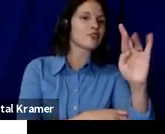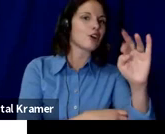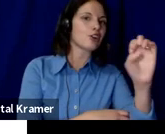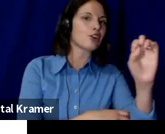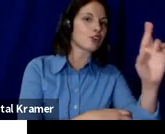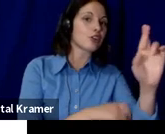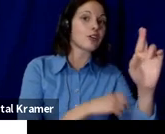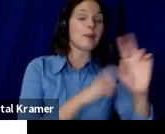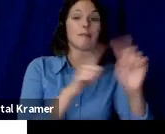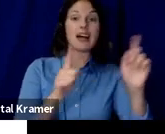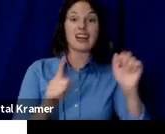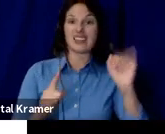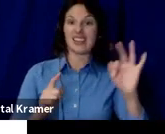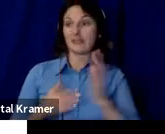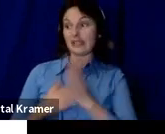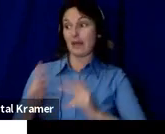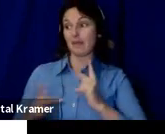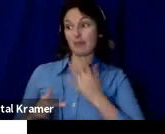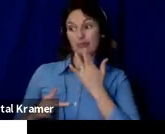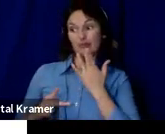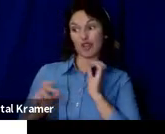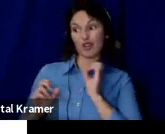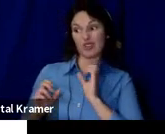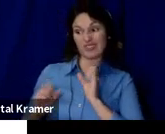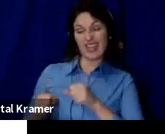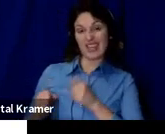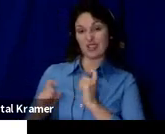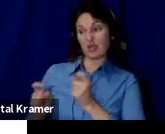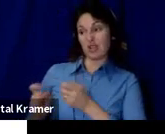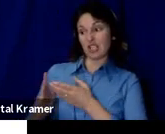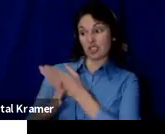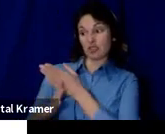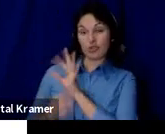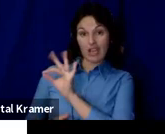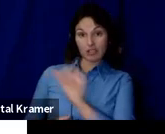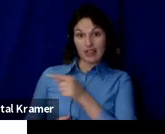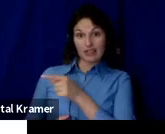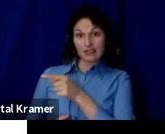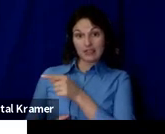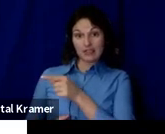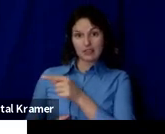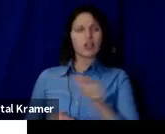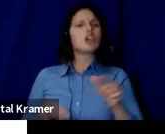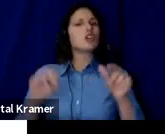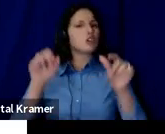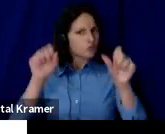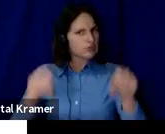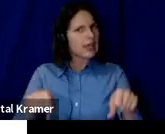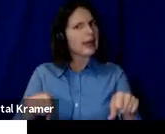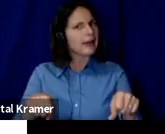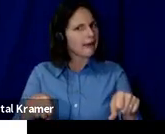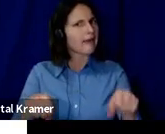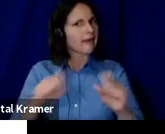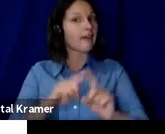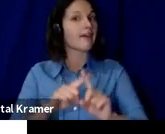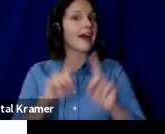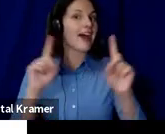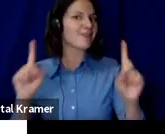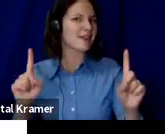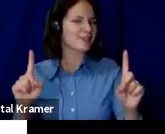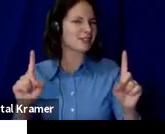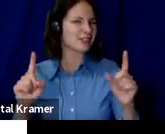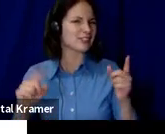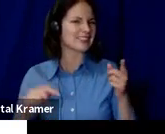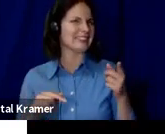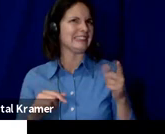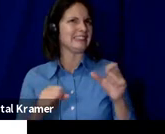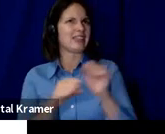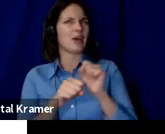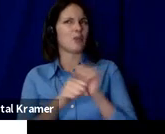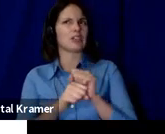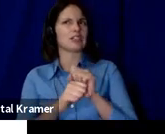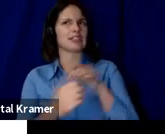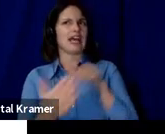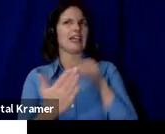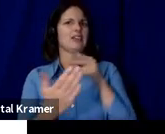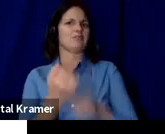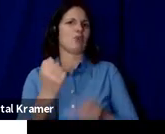You could do that; however, that works against both goals.